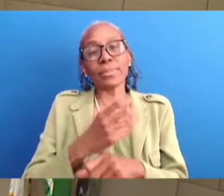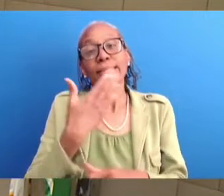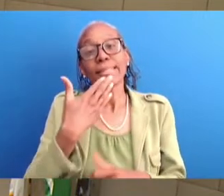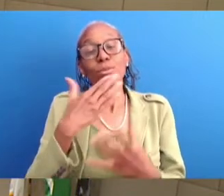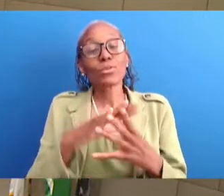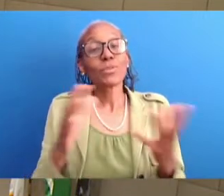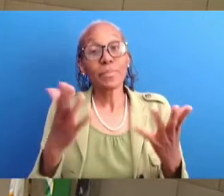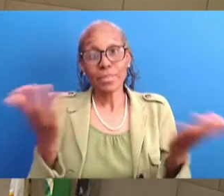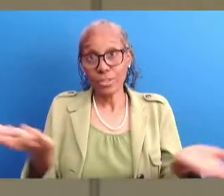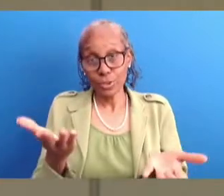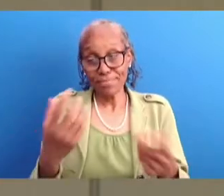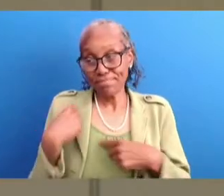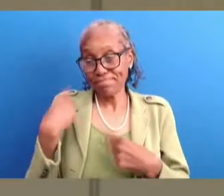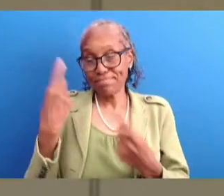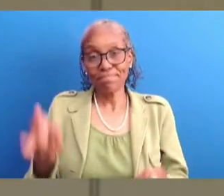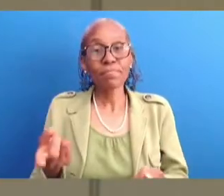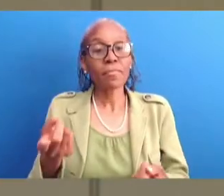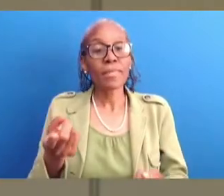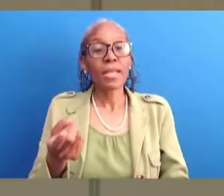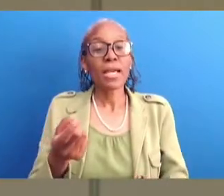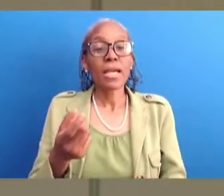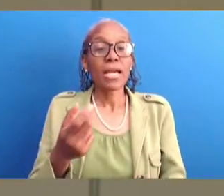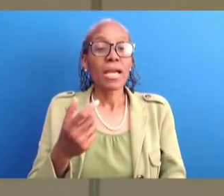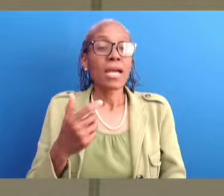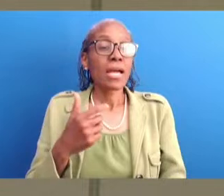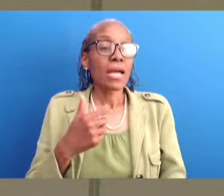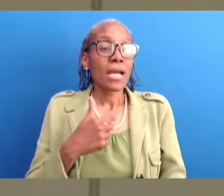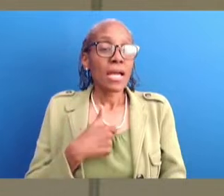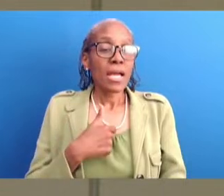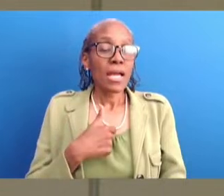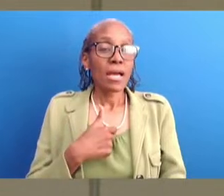GO BY AND NOT RECOGNIZE YOUR